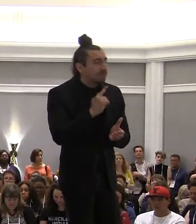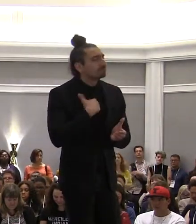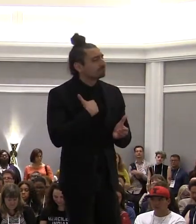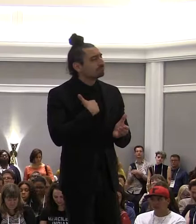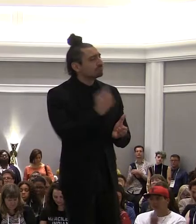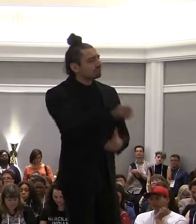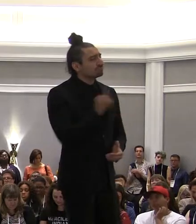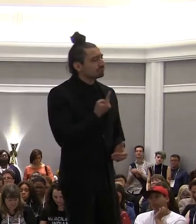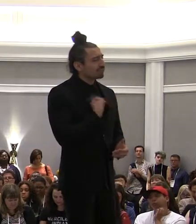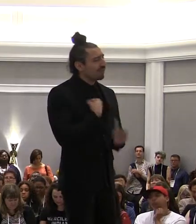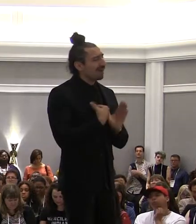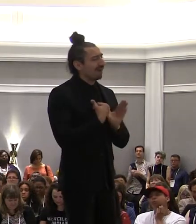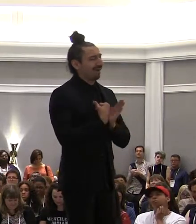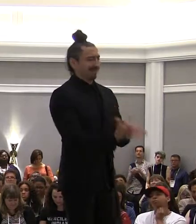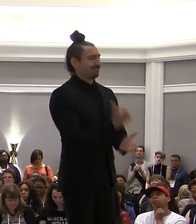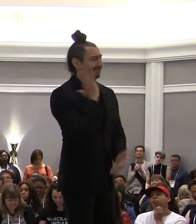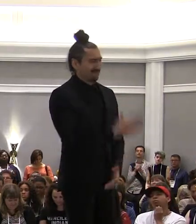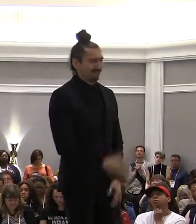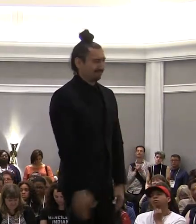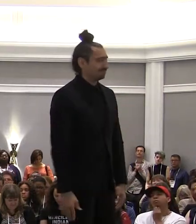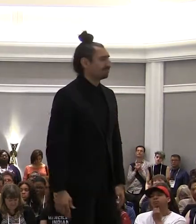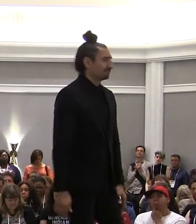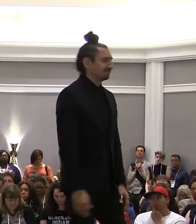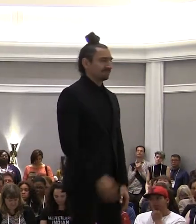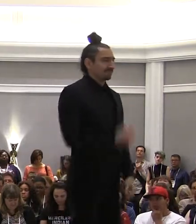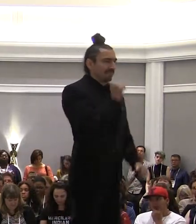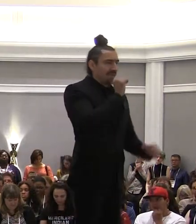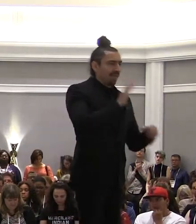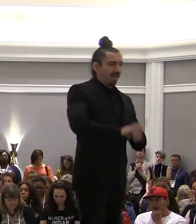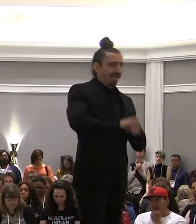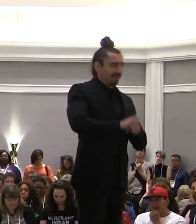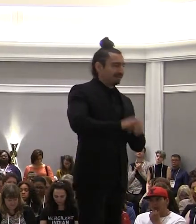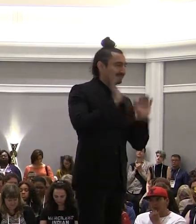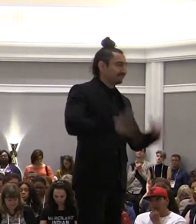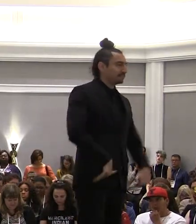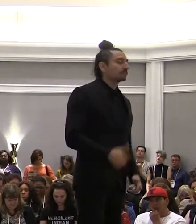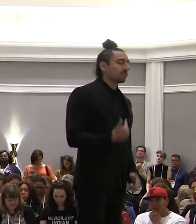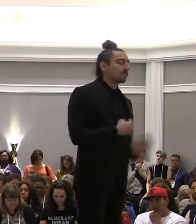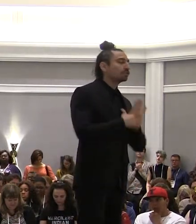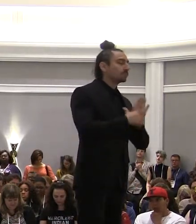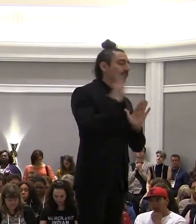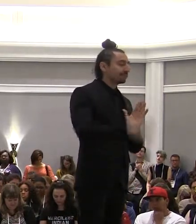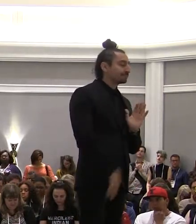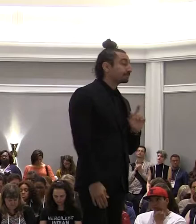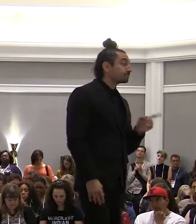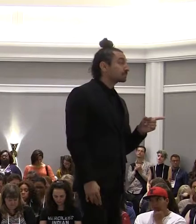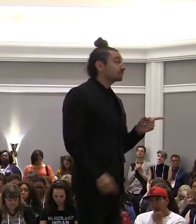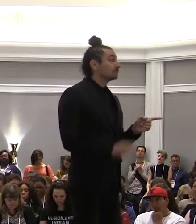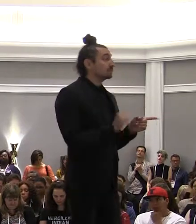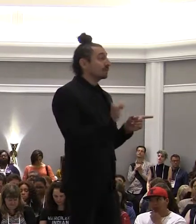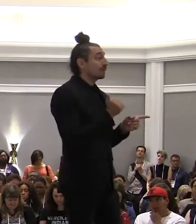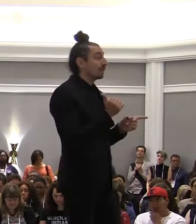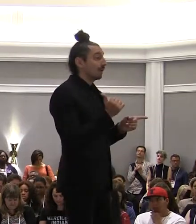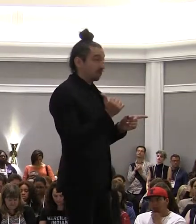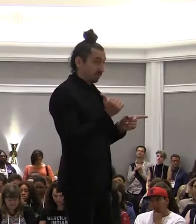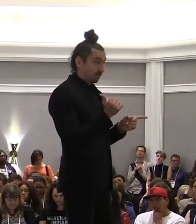One of the helpful registration staff will support you in making that happen. A couple of other things about Conference 2.0.